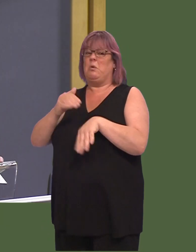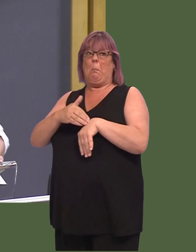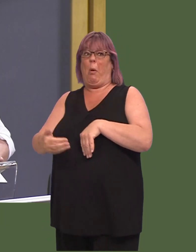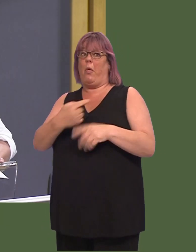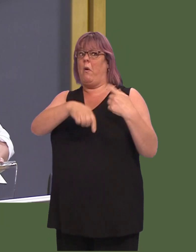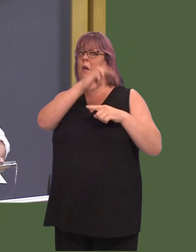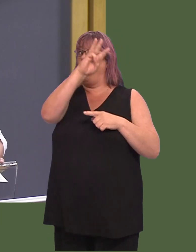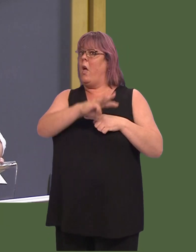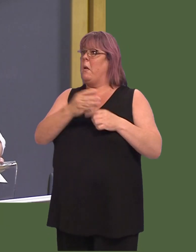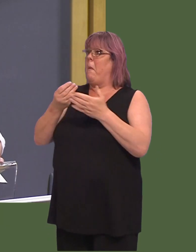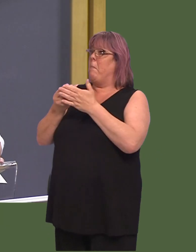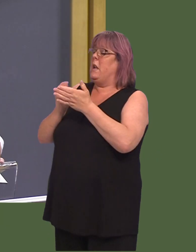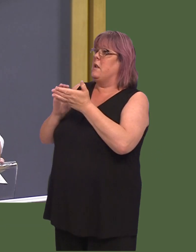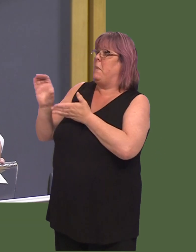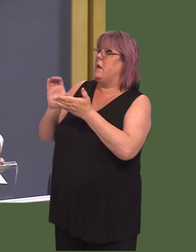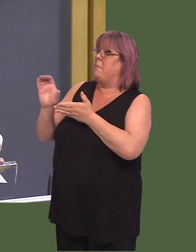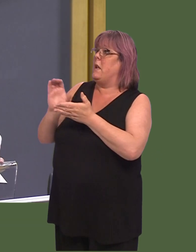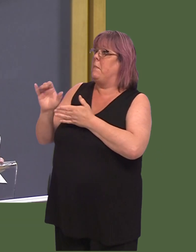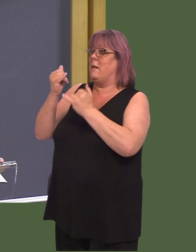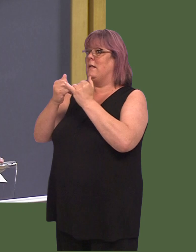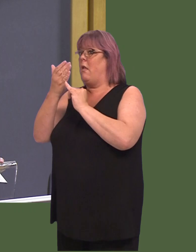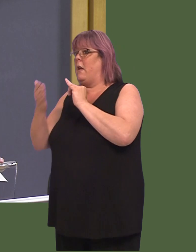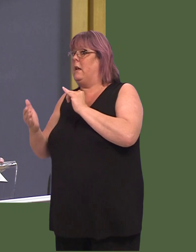Whilst money is thrown at the south-east of England, we have cuts for Wales. [Interruption.]